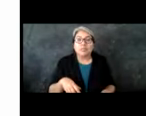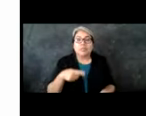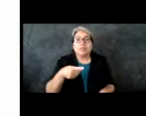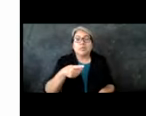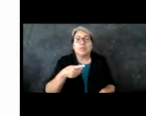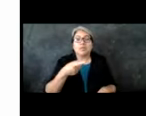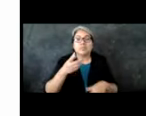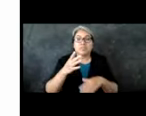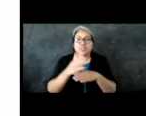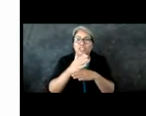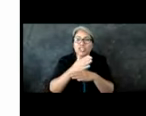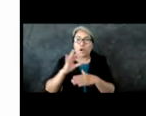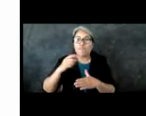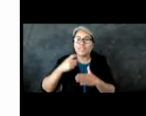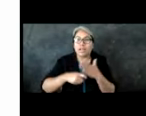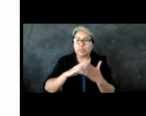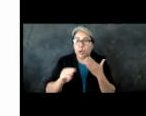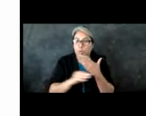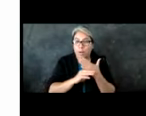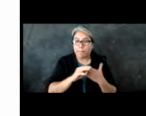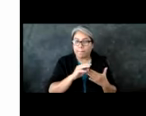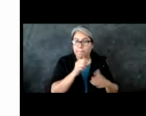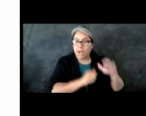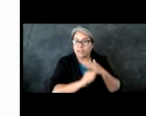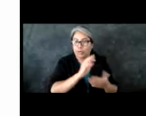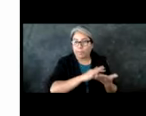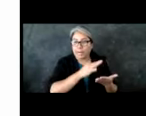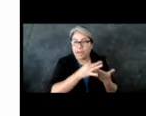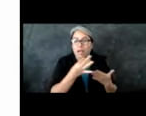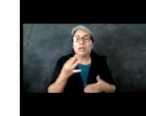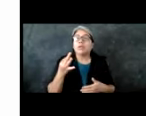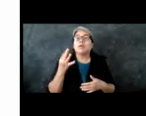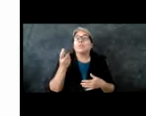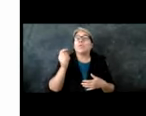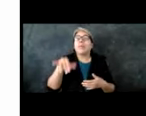primarily serve older adults and people with disabilities,